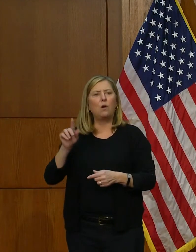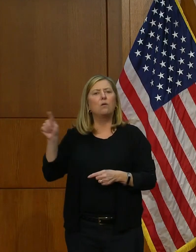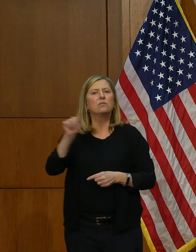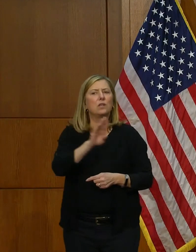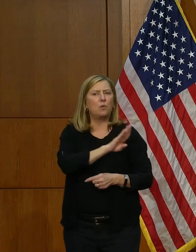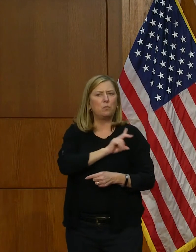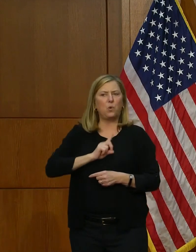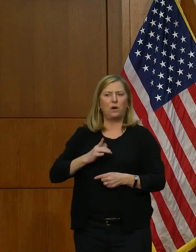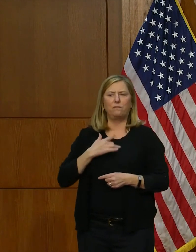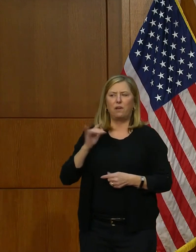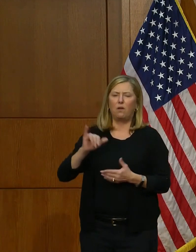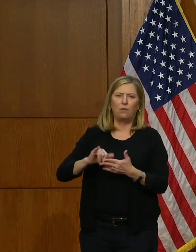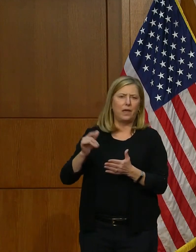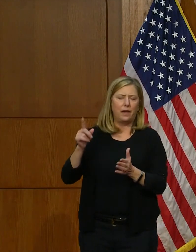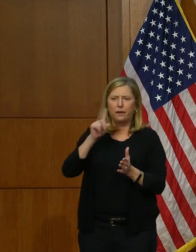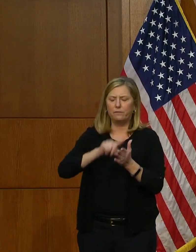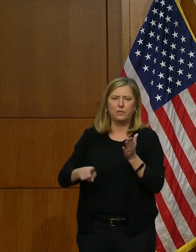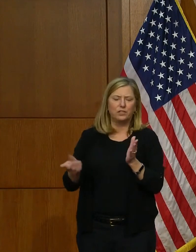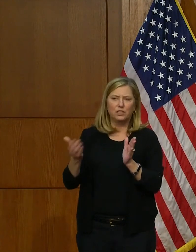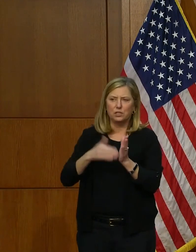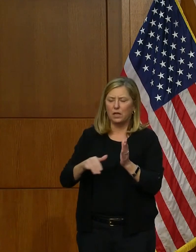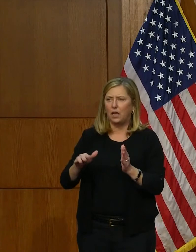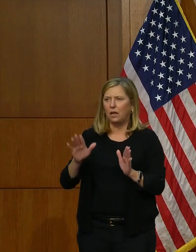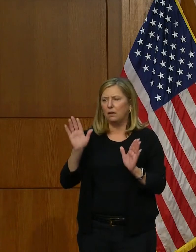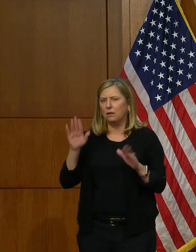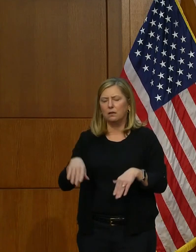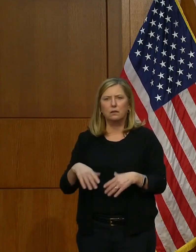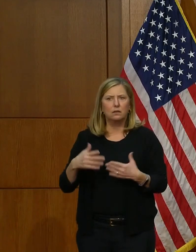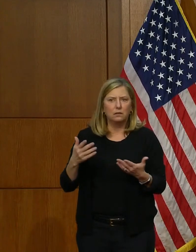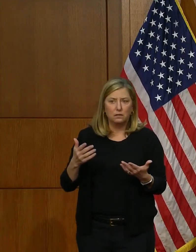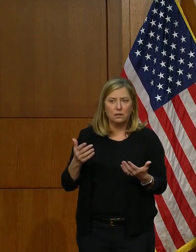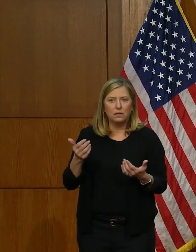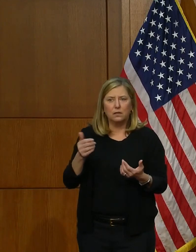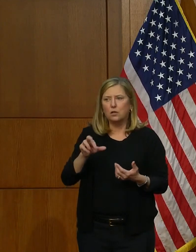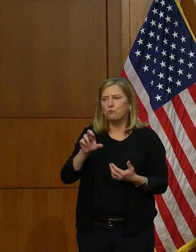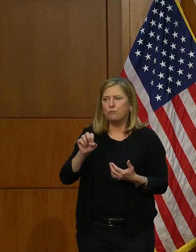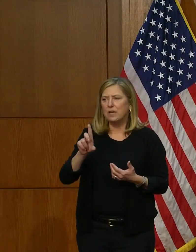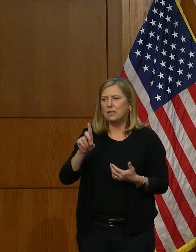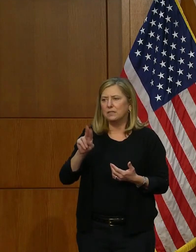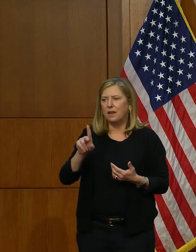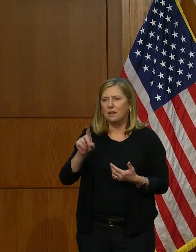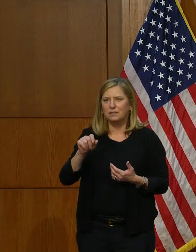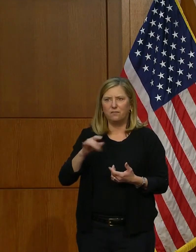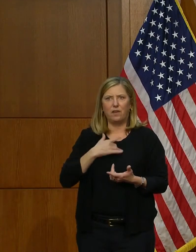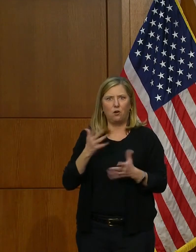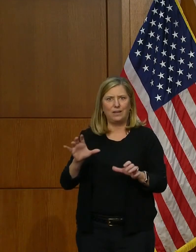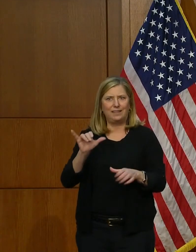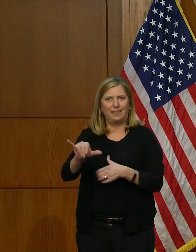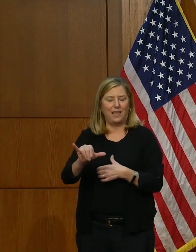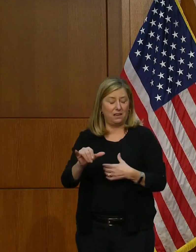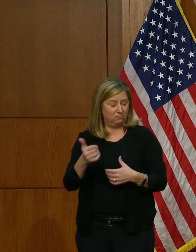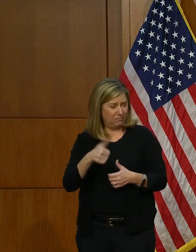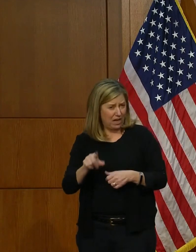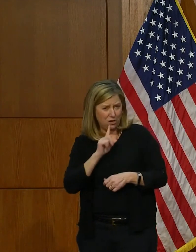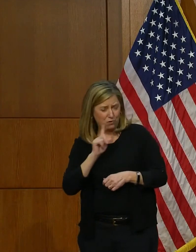BOARD MEMBERS STUFF THE. VEST, GATIEN WAS REDUNDANT, AND SO DO